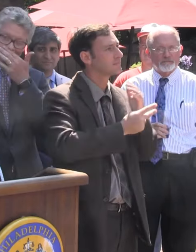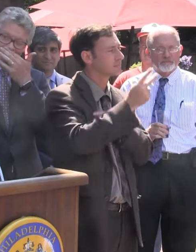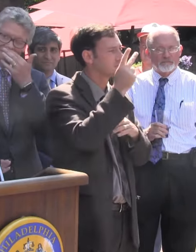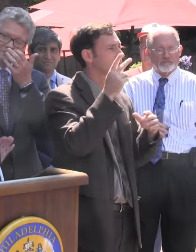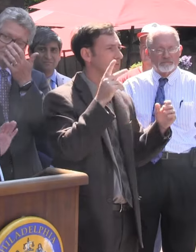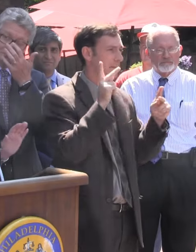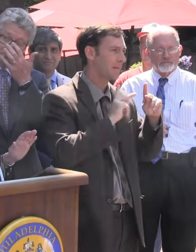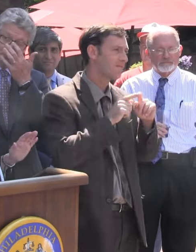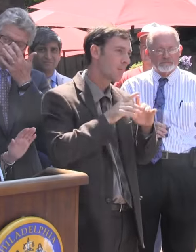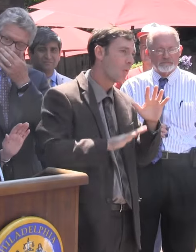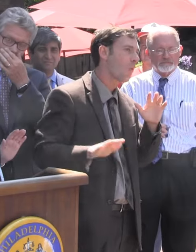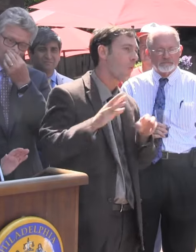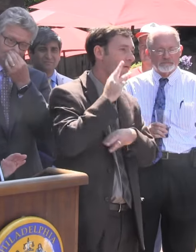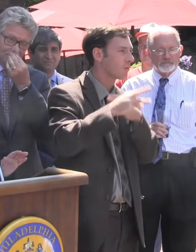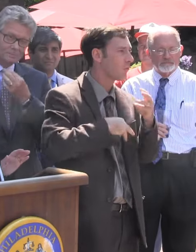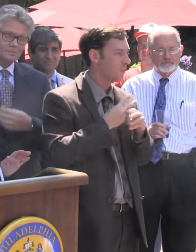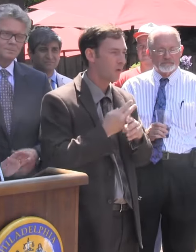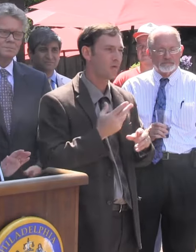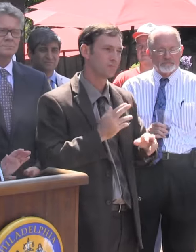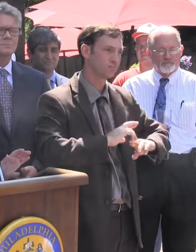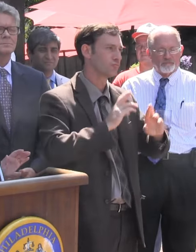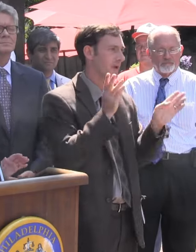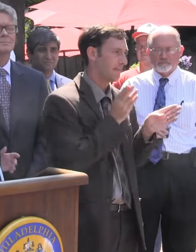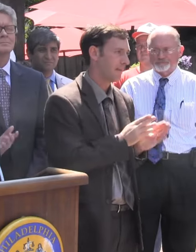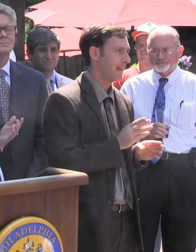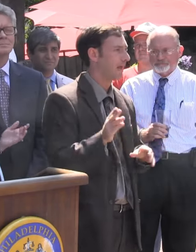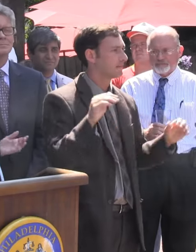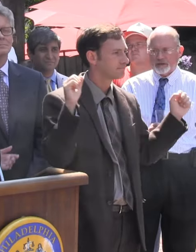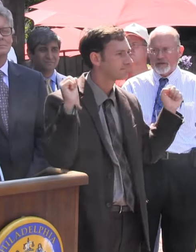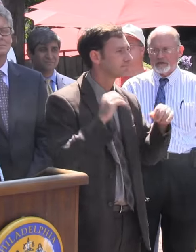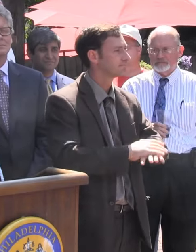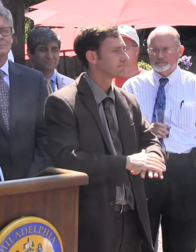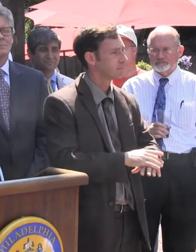from around the world. Of course who are already planning to attend. But also for the local